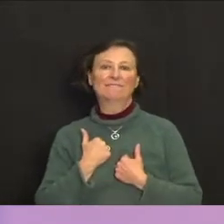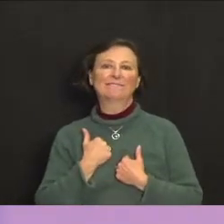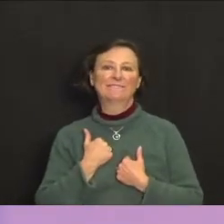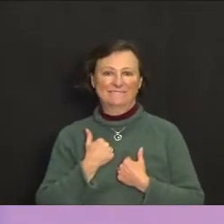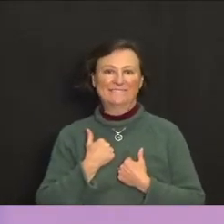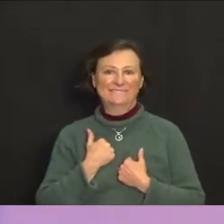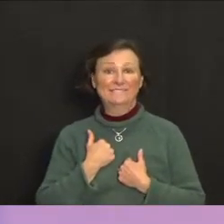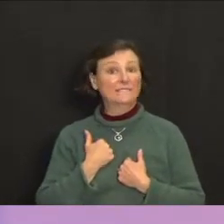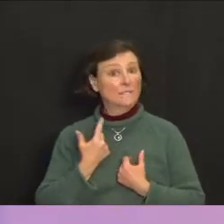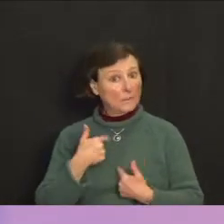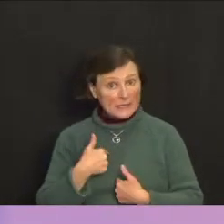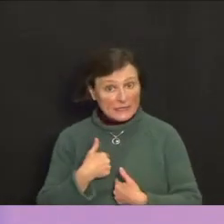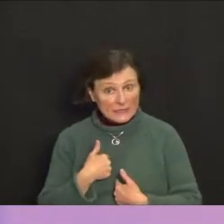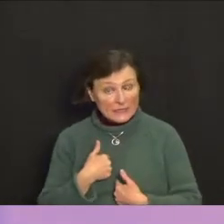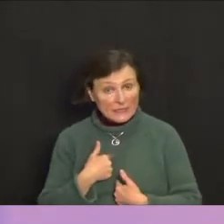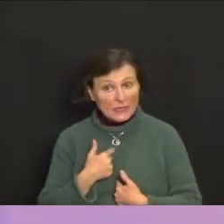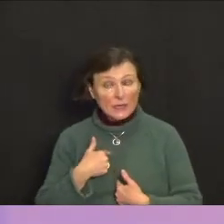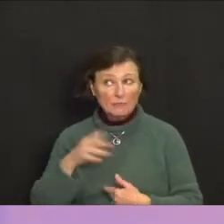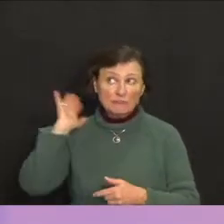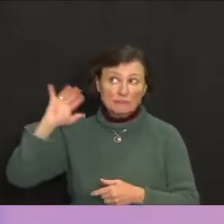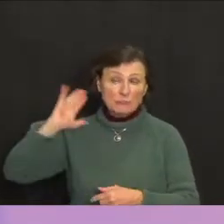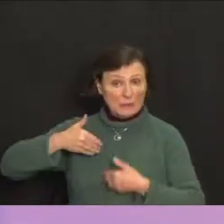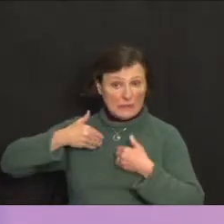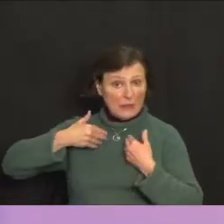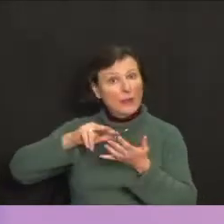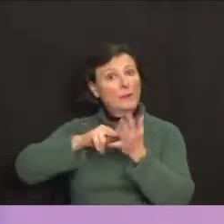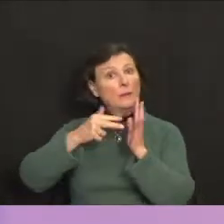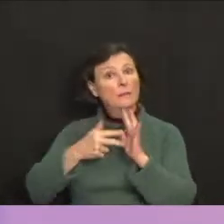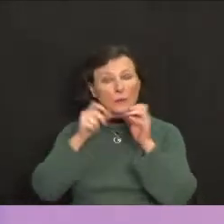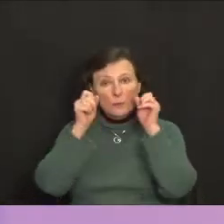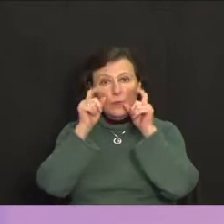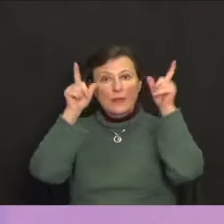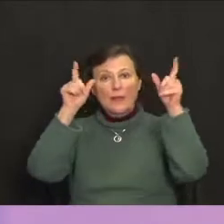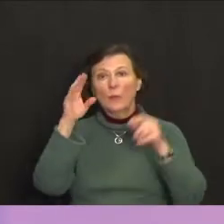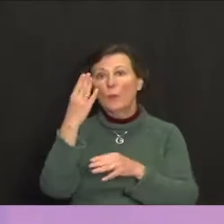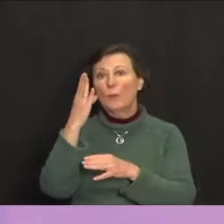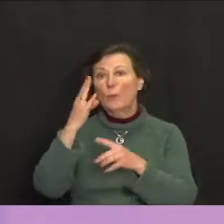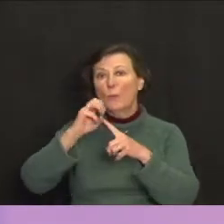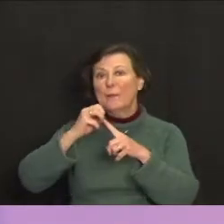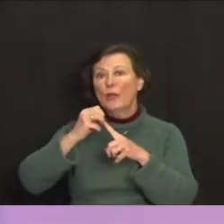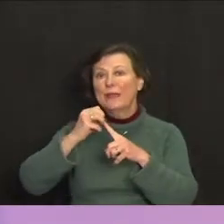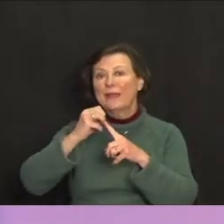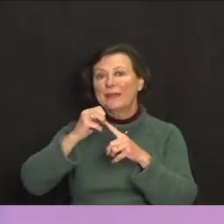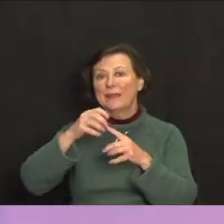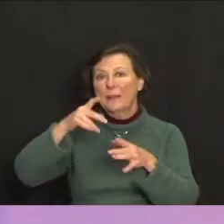For me when I was younger, that would have meant waking up to blueberry pancakes, slowly